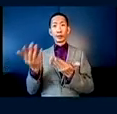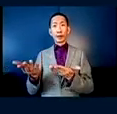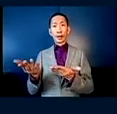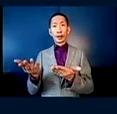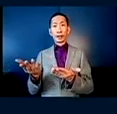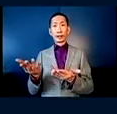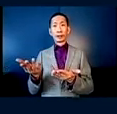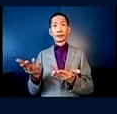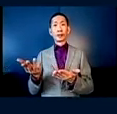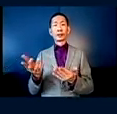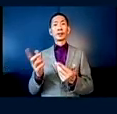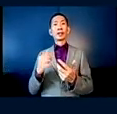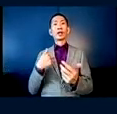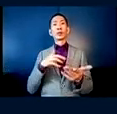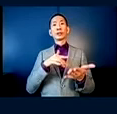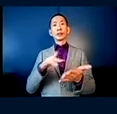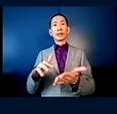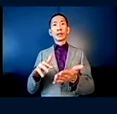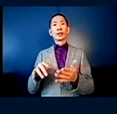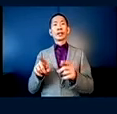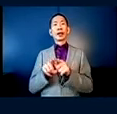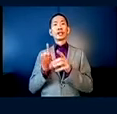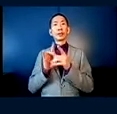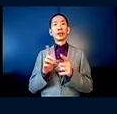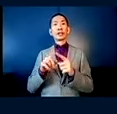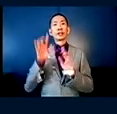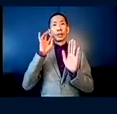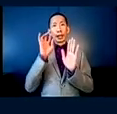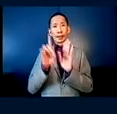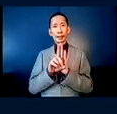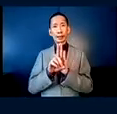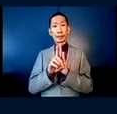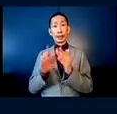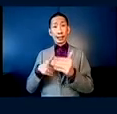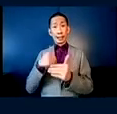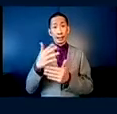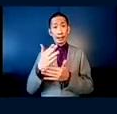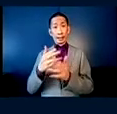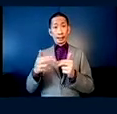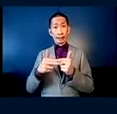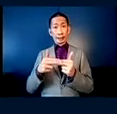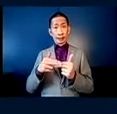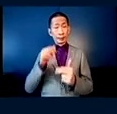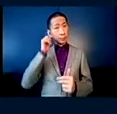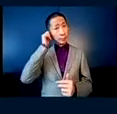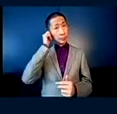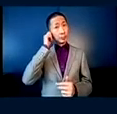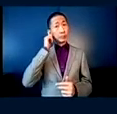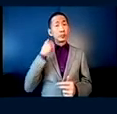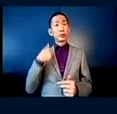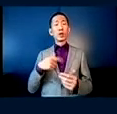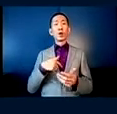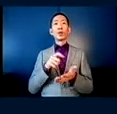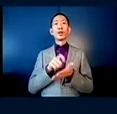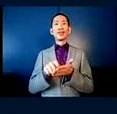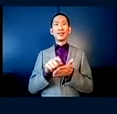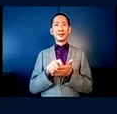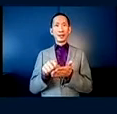COMMUNITIES IN WHICH WE PROVIDED WERE STUDYING AS RELATES TO IDENTITY. NEXT SLIDE.